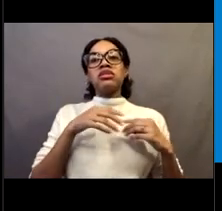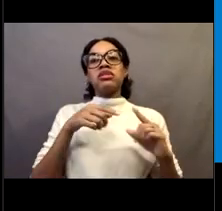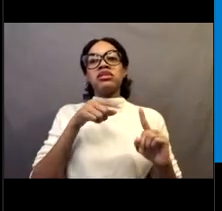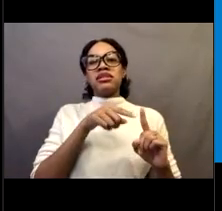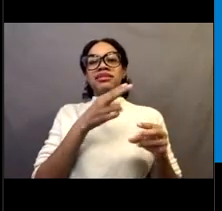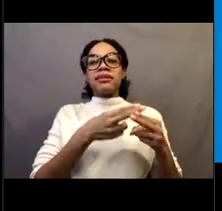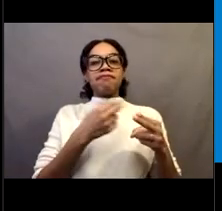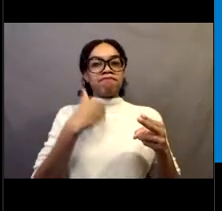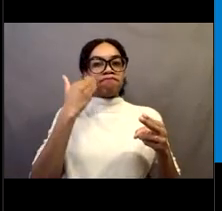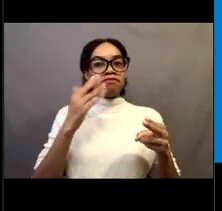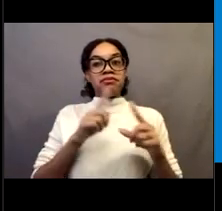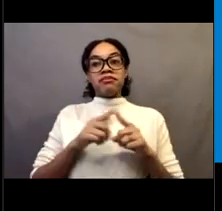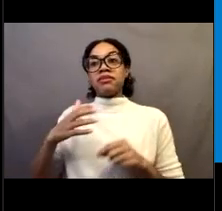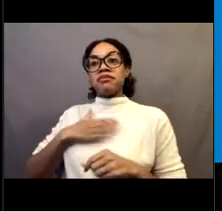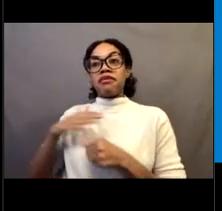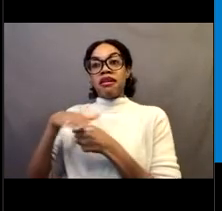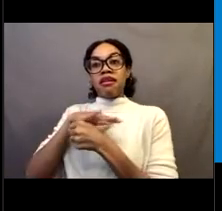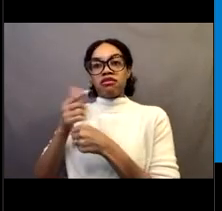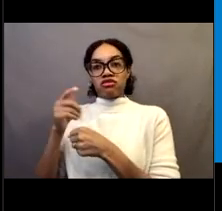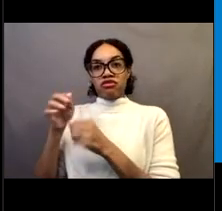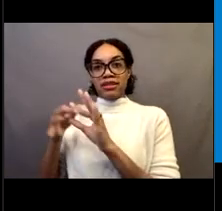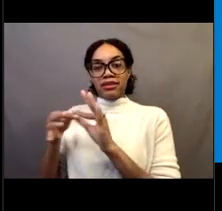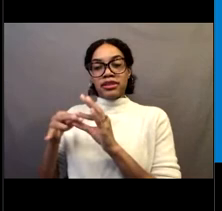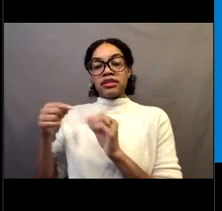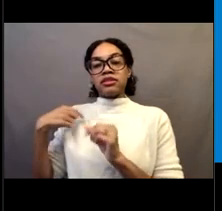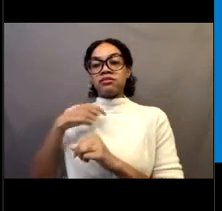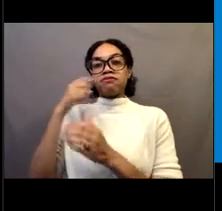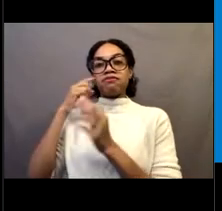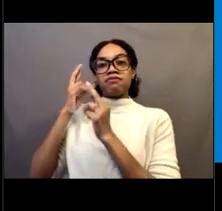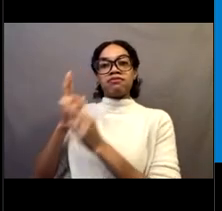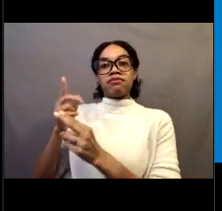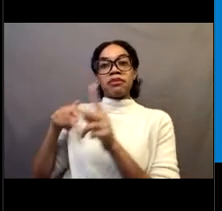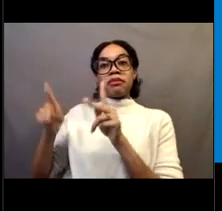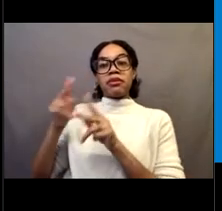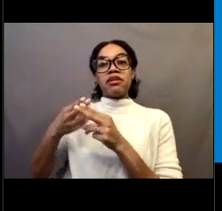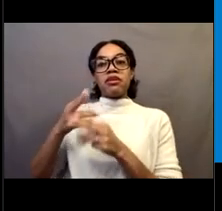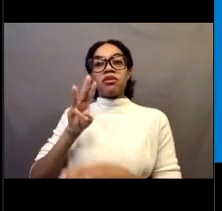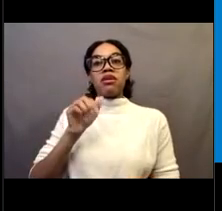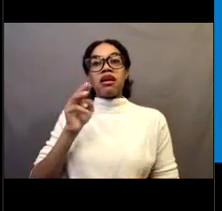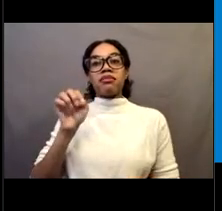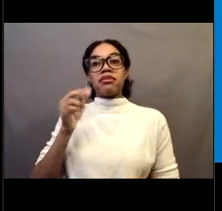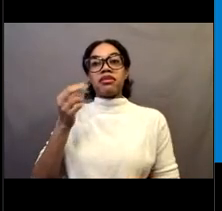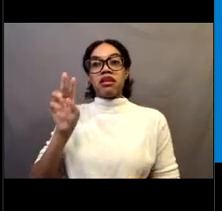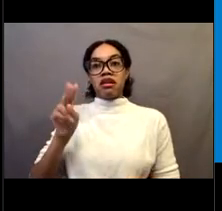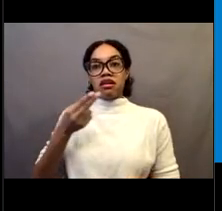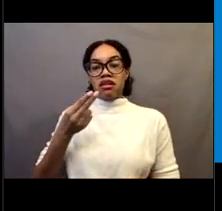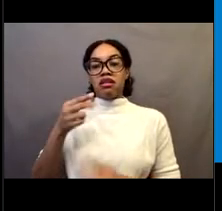and the Wampanoag Tribe of Gay Head Aquinnah. Now a few guidelines before I hand it over to Kanesa. You're all muted because we have a lot